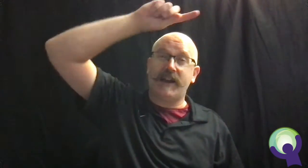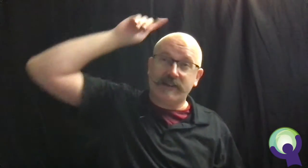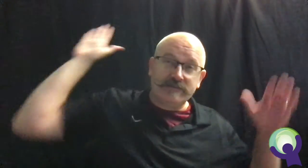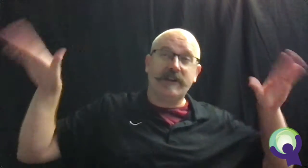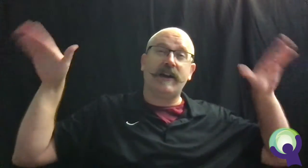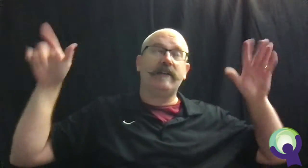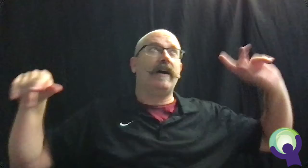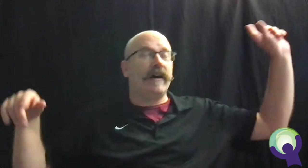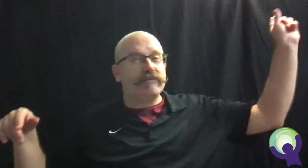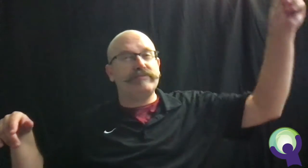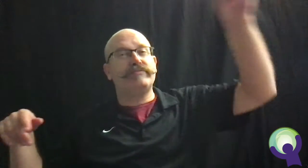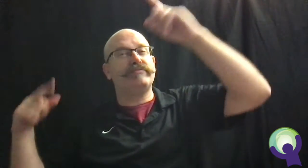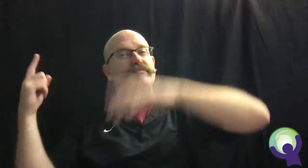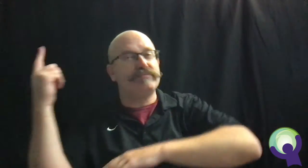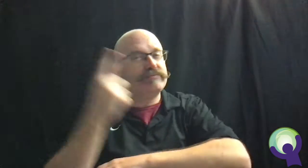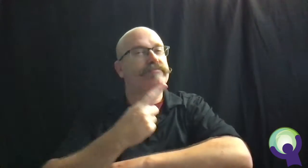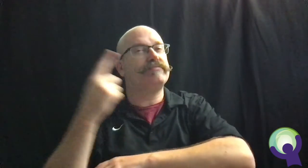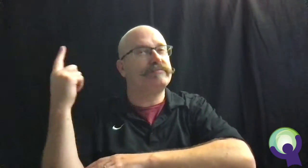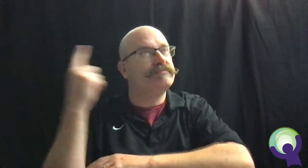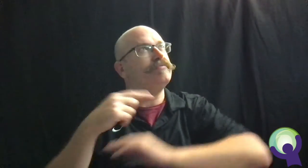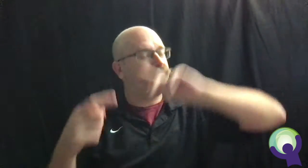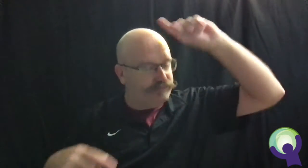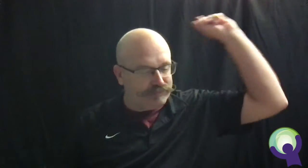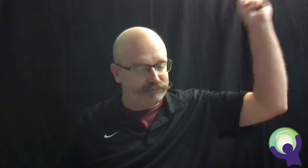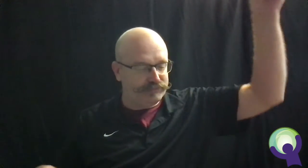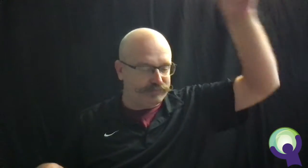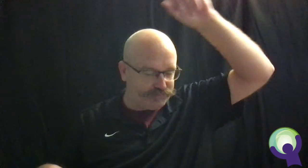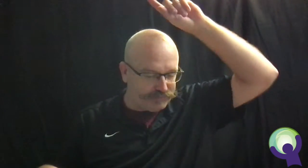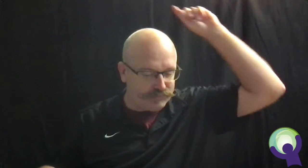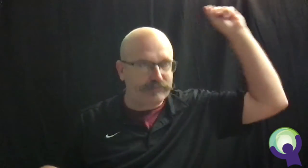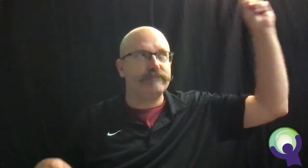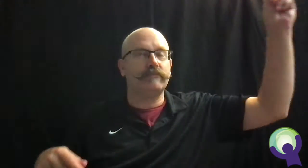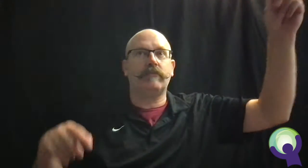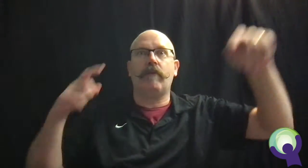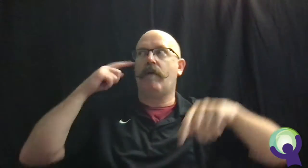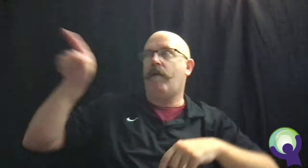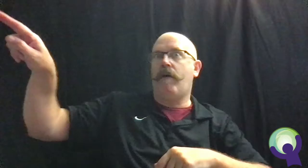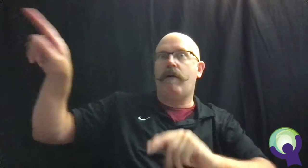For days the bird flew around, dragging one wing.